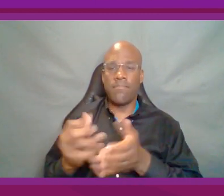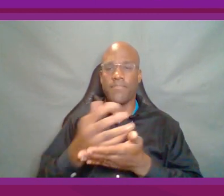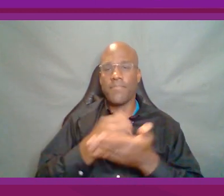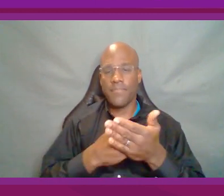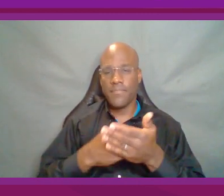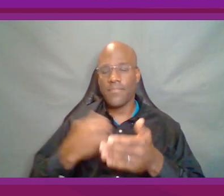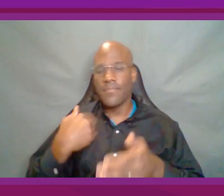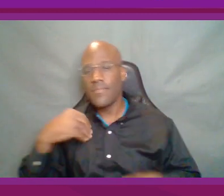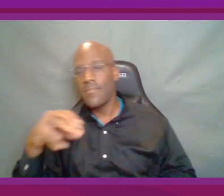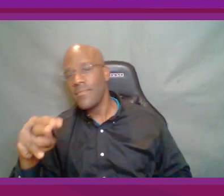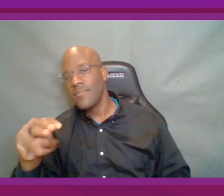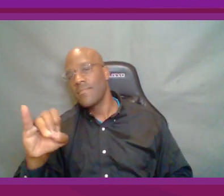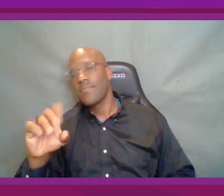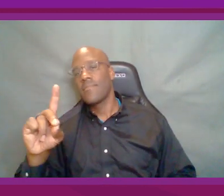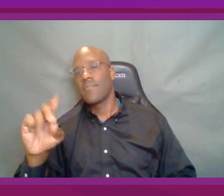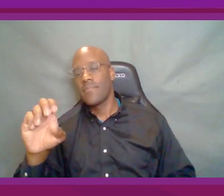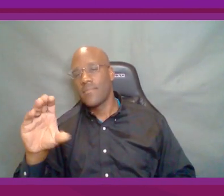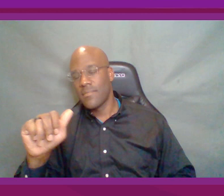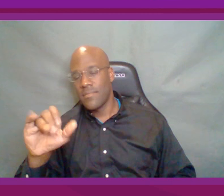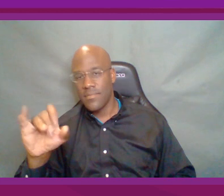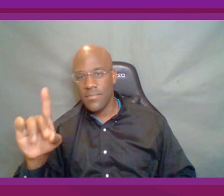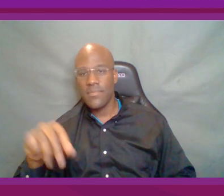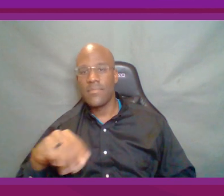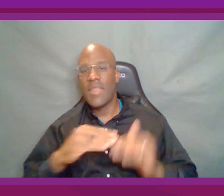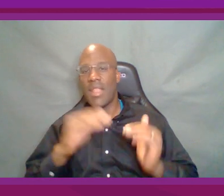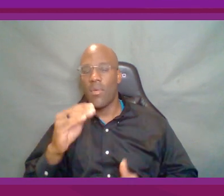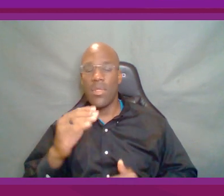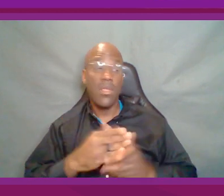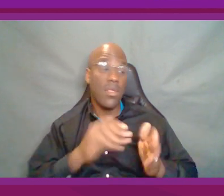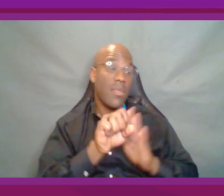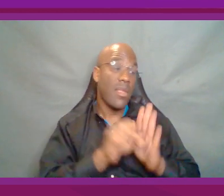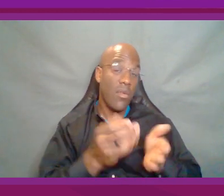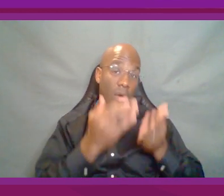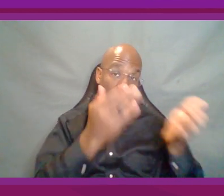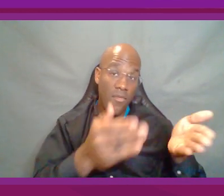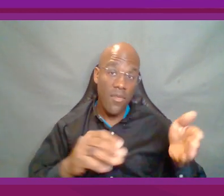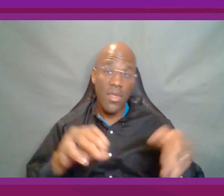Medicaid and equity when one state can offer Medicaid and another state doesn't offer Medicaid